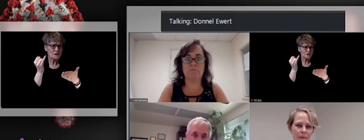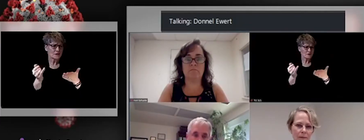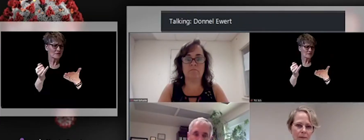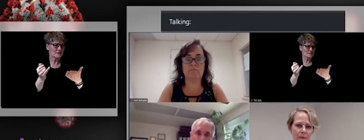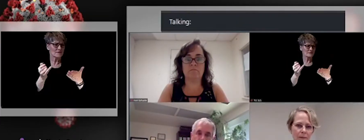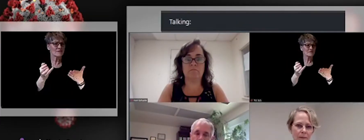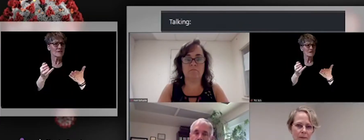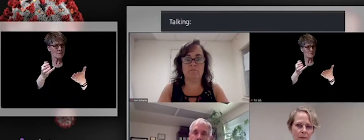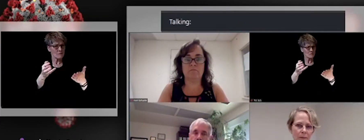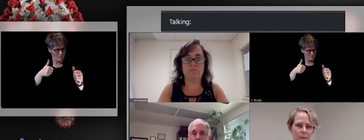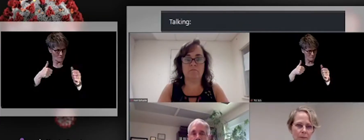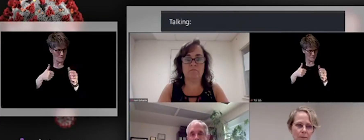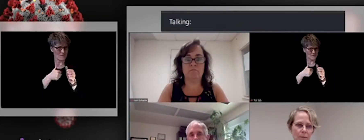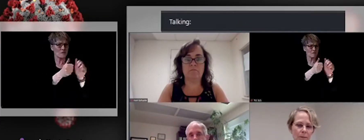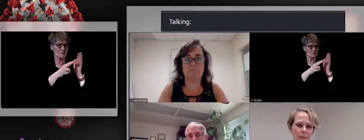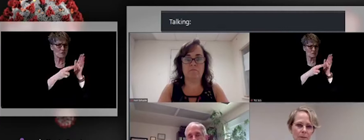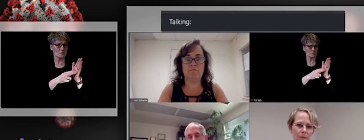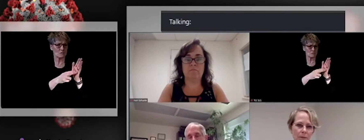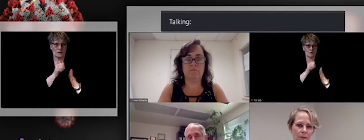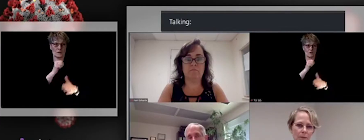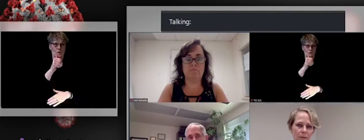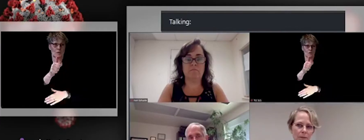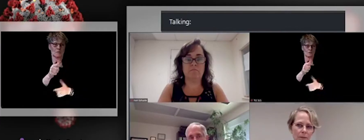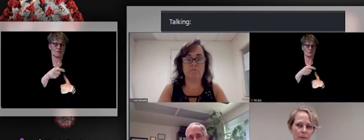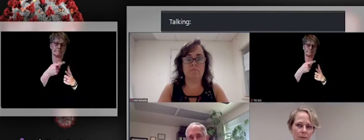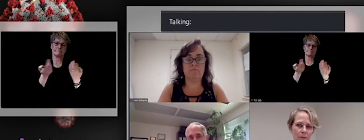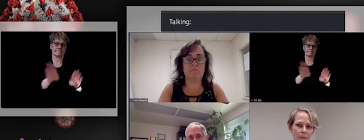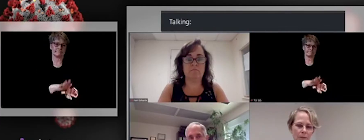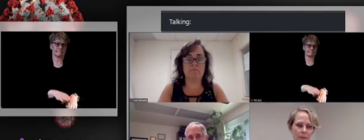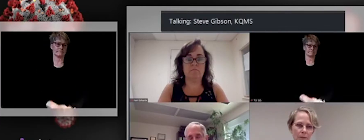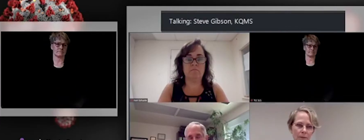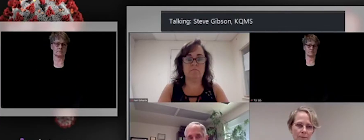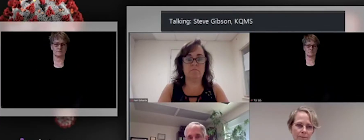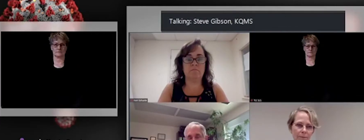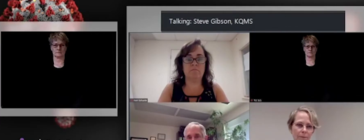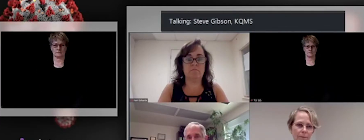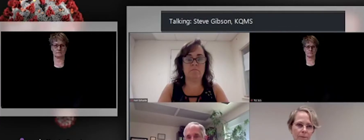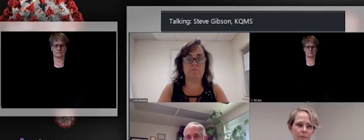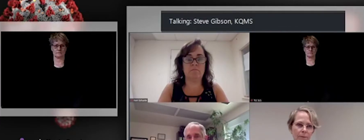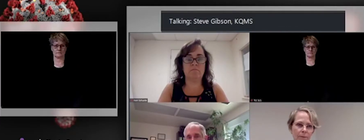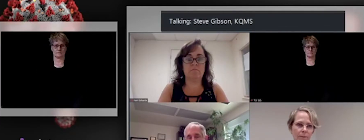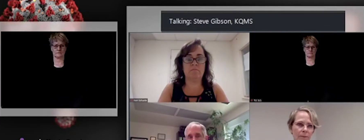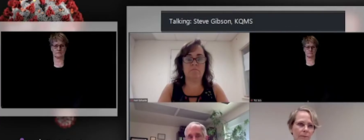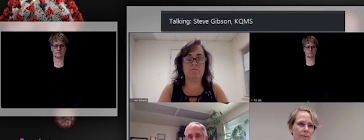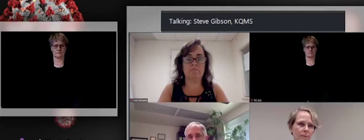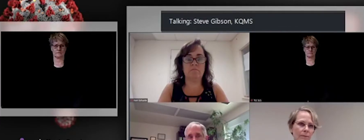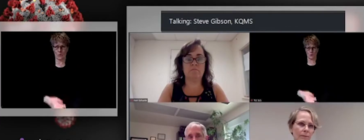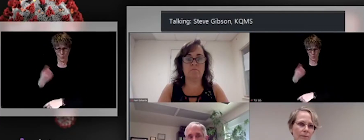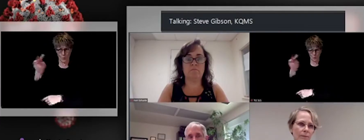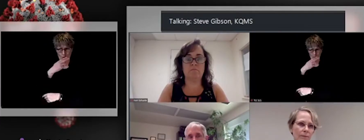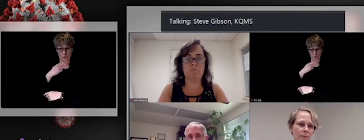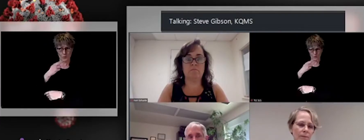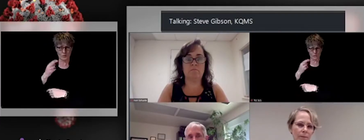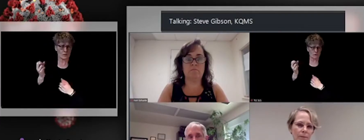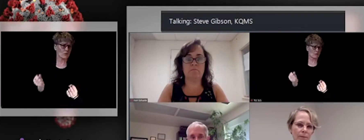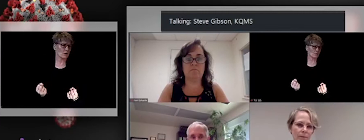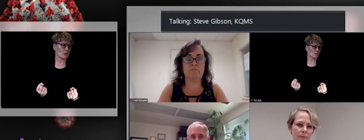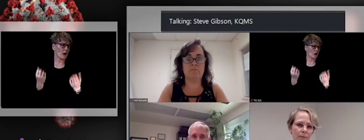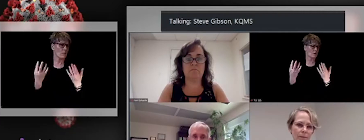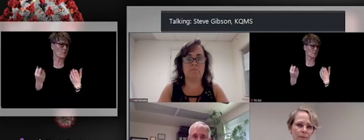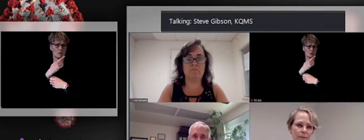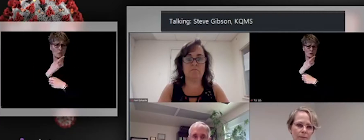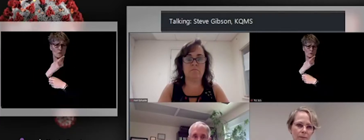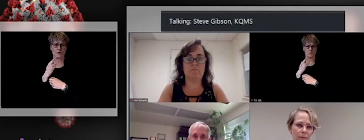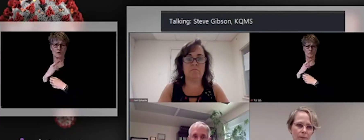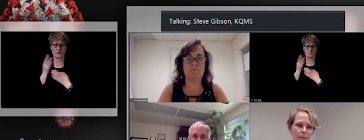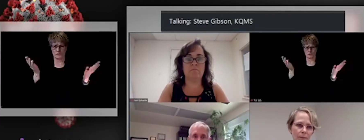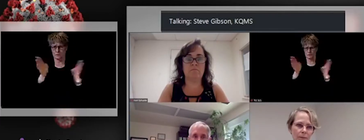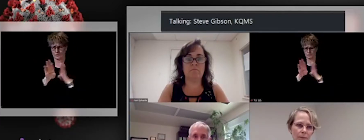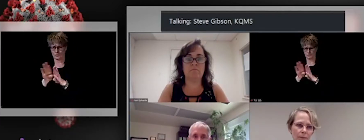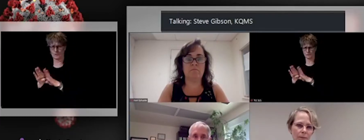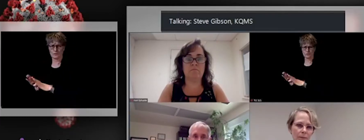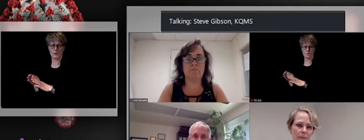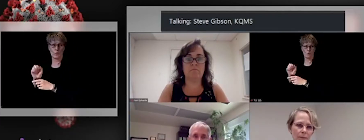Was it just the one or do you know how many have been sighted? Have you heard about ABC